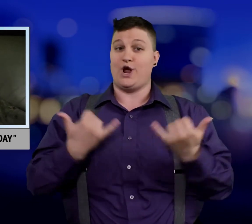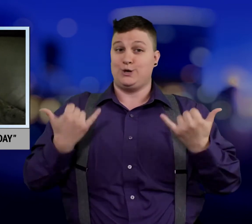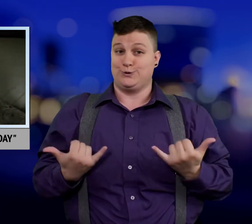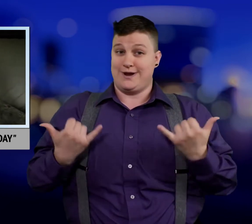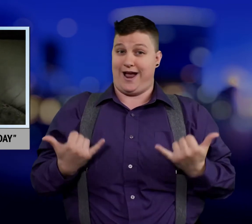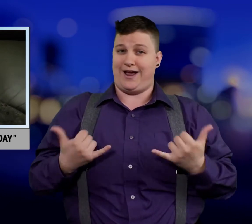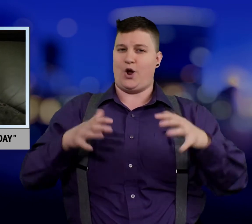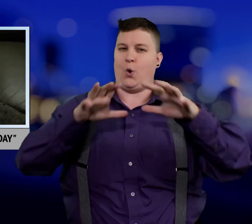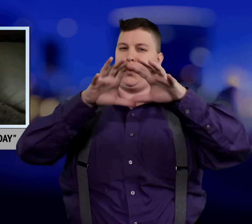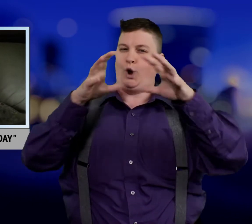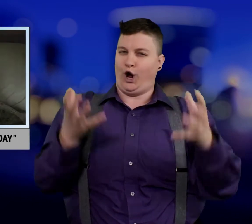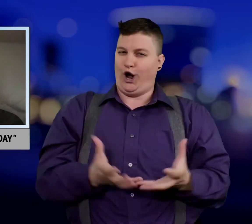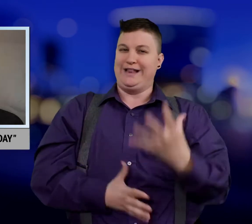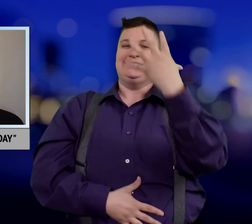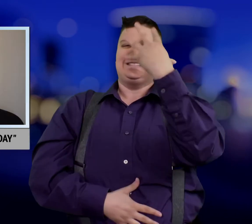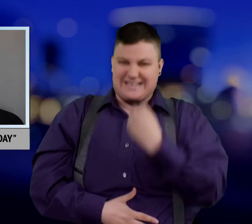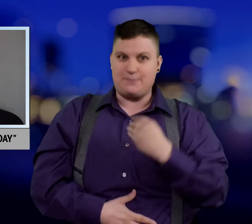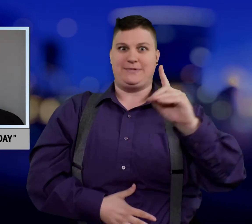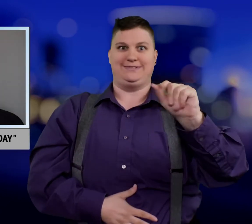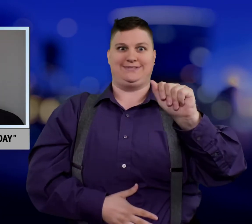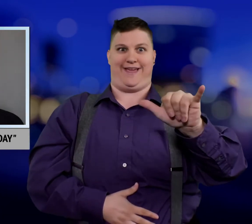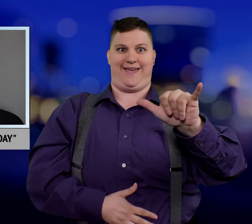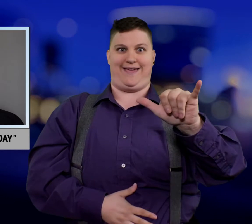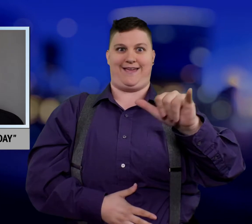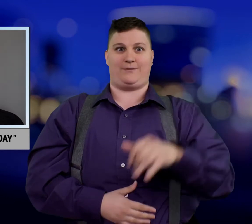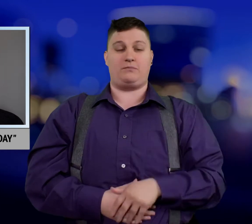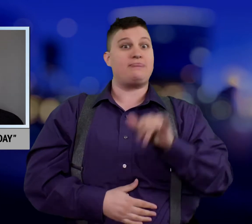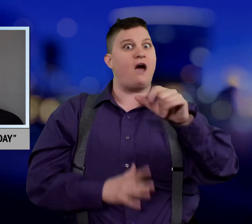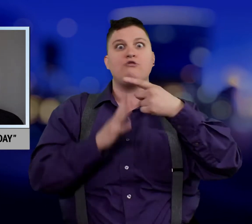Today is "World Sleep Day!"